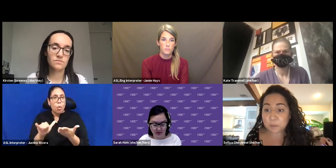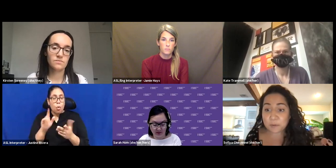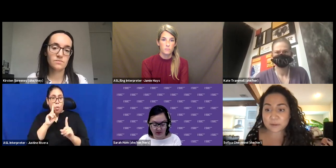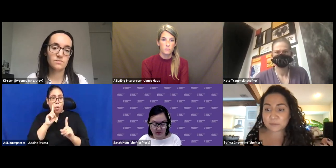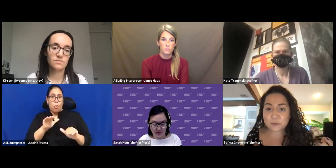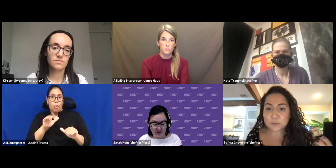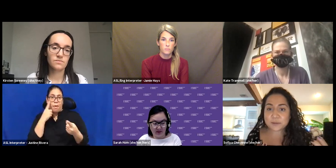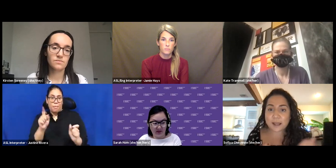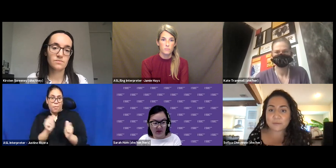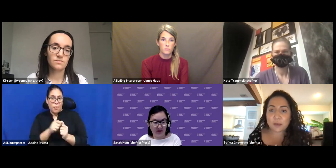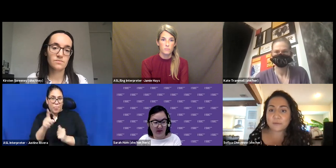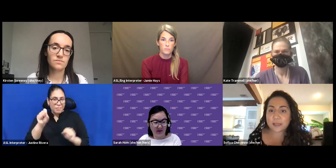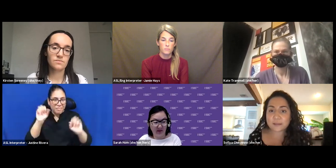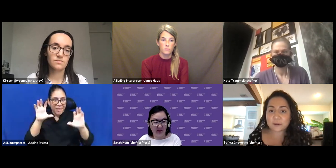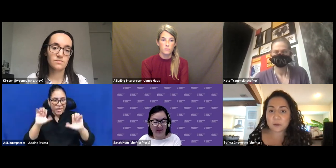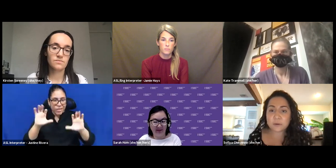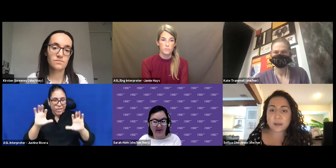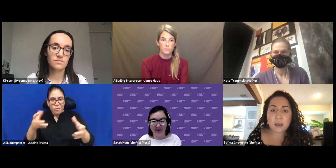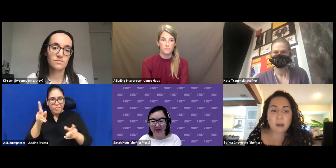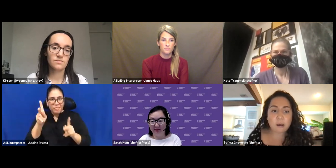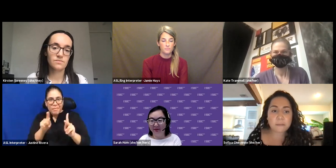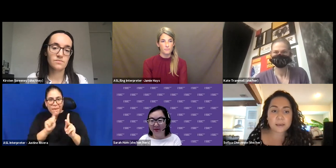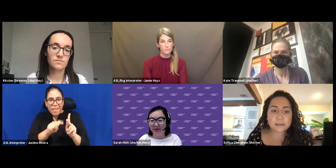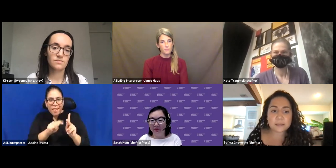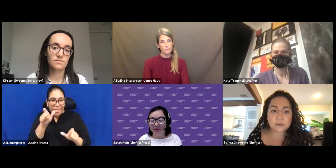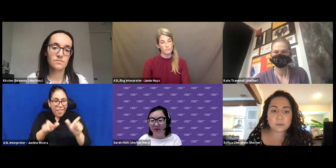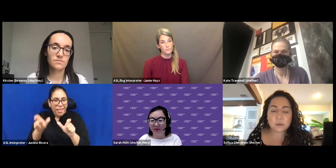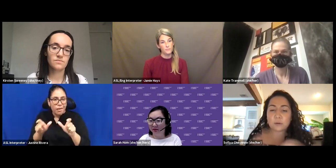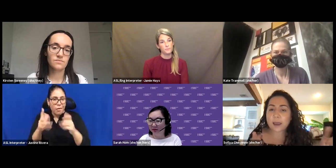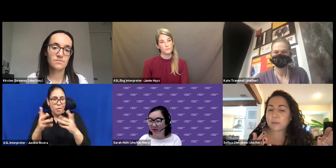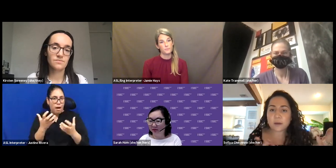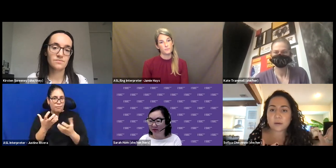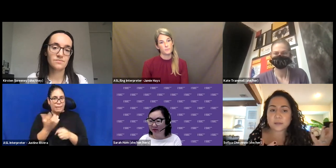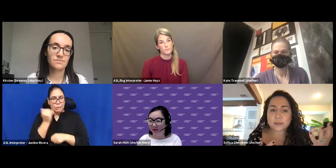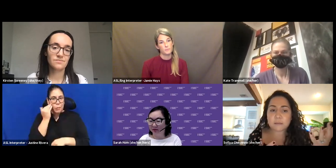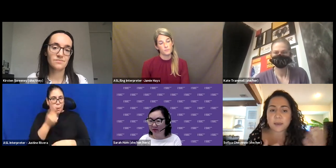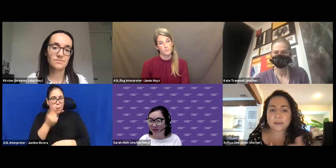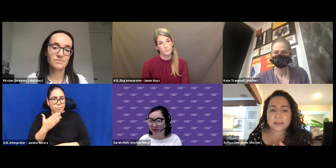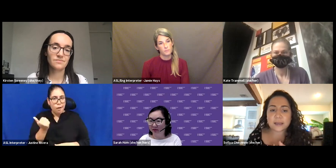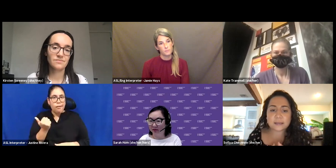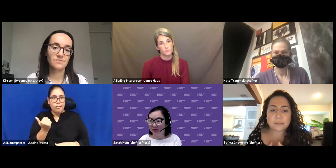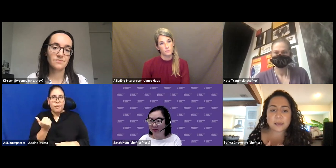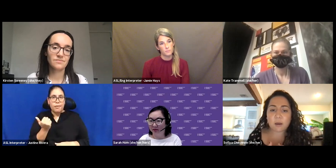group of individuals that I've loved to get to know is to, you know, kind of what Kirsten and Beth have said, is making